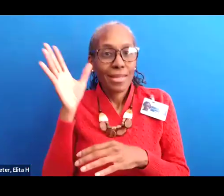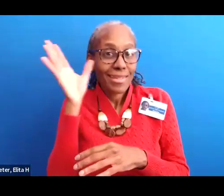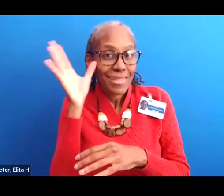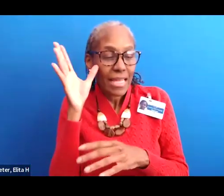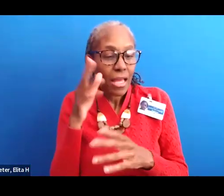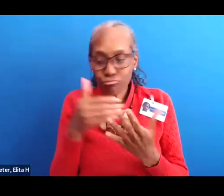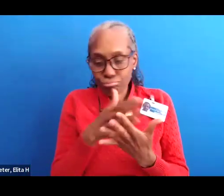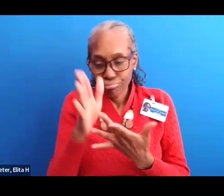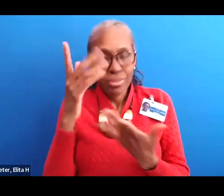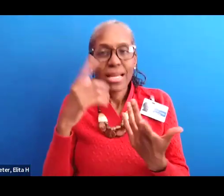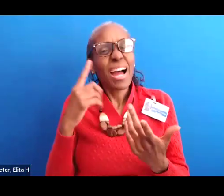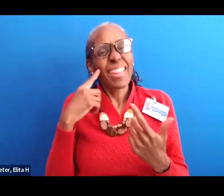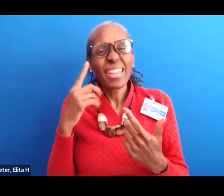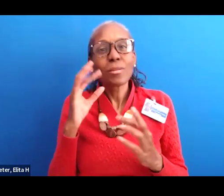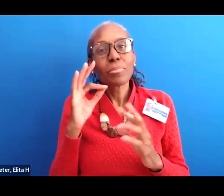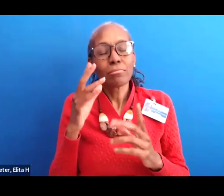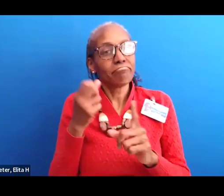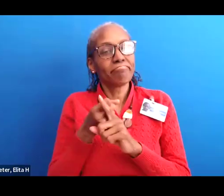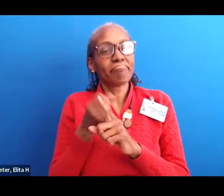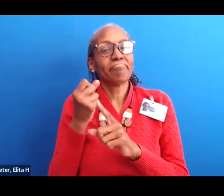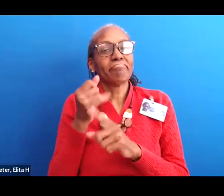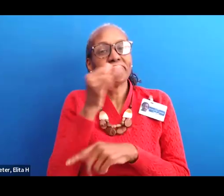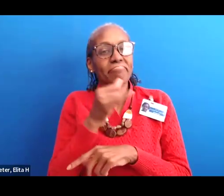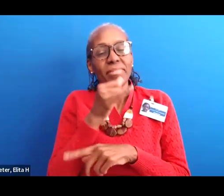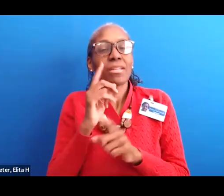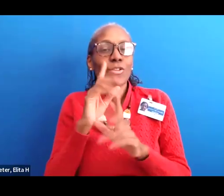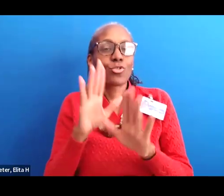Anyway, I think it's going to be quite poignant and really wonderful to see.